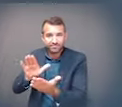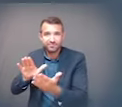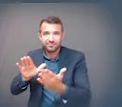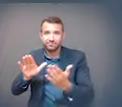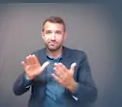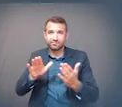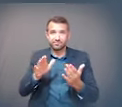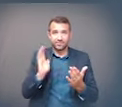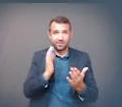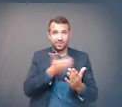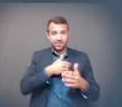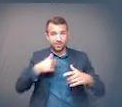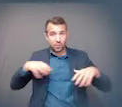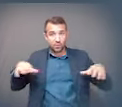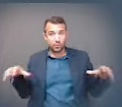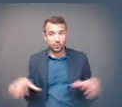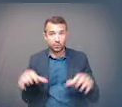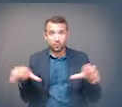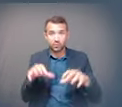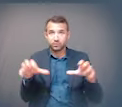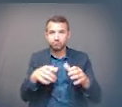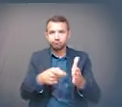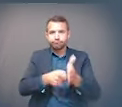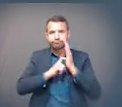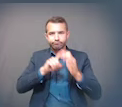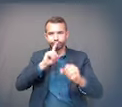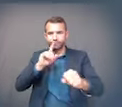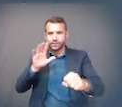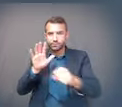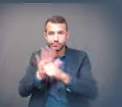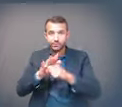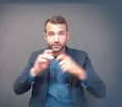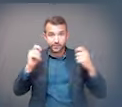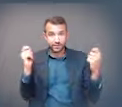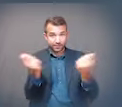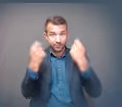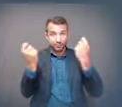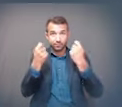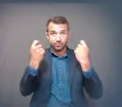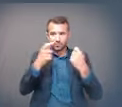Let our actions commemorate the array of our being.